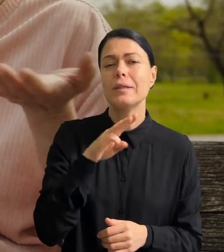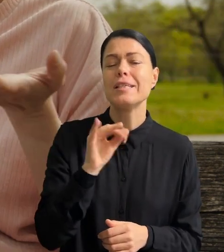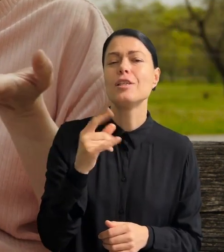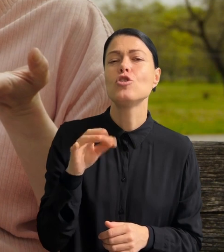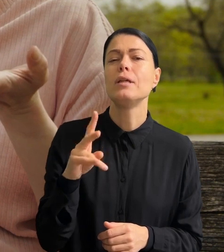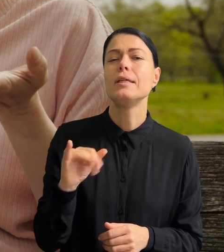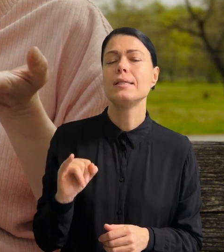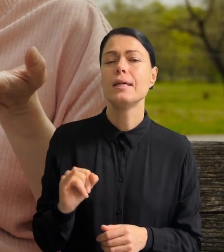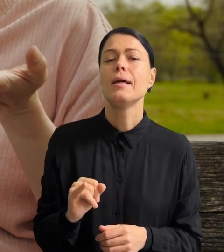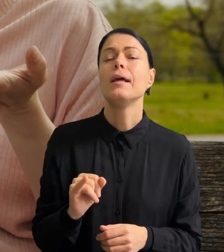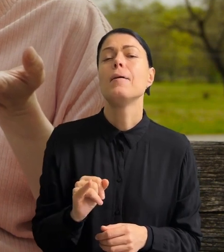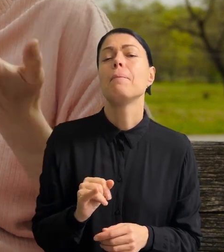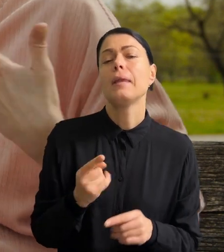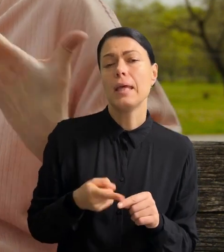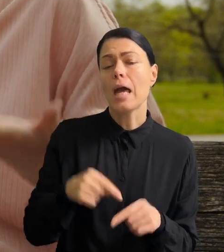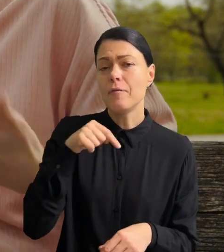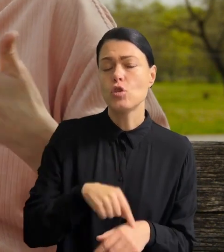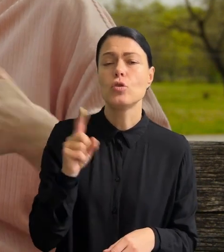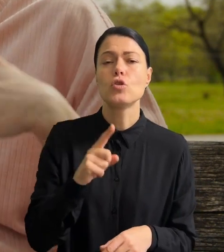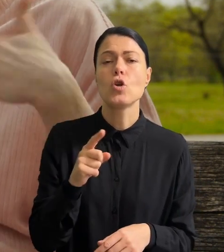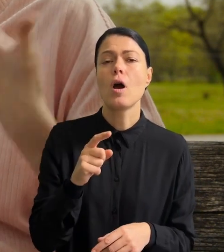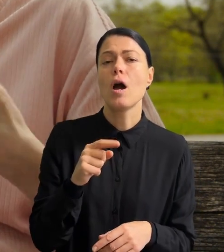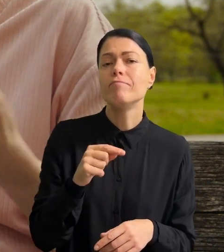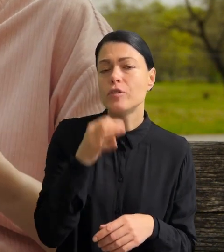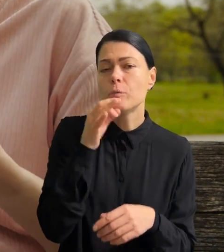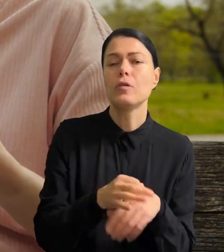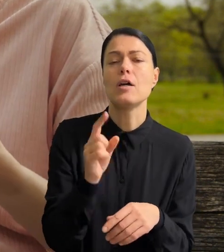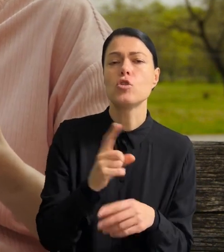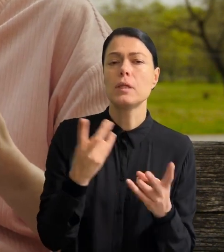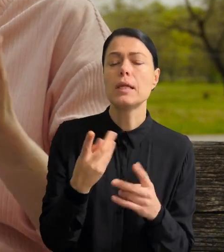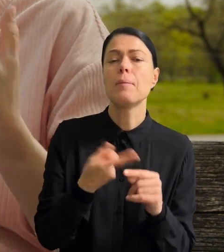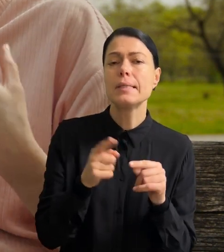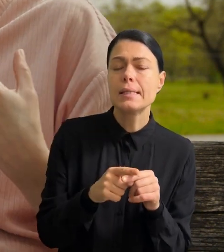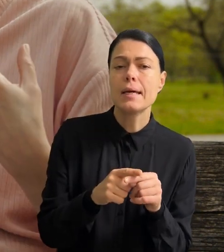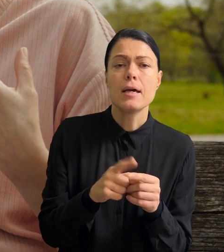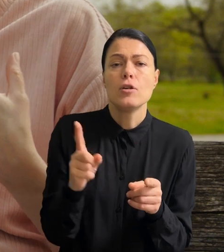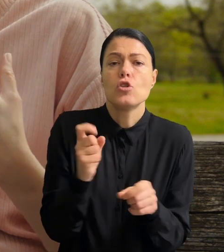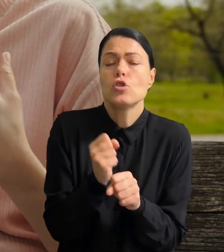I felt responsible for fighting against it. But I got nothing.